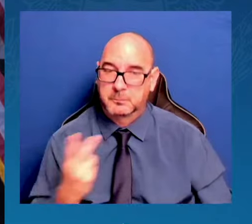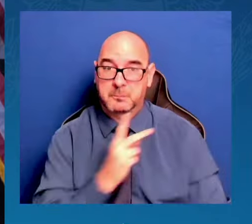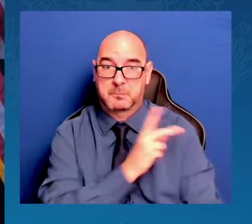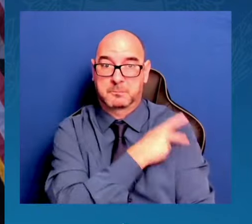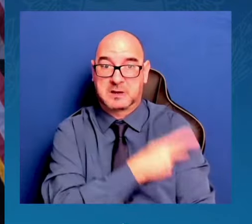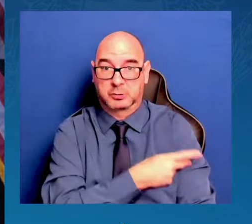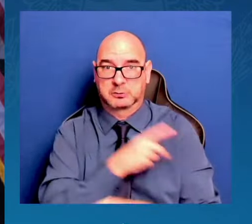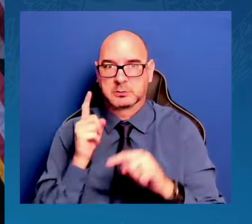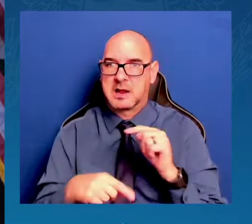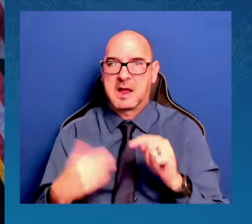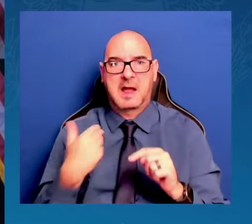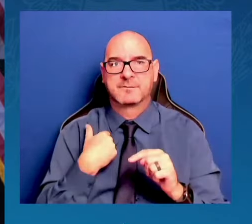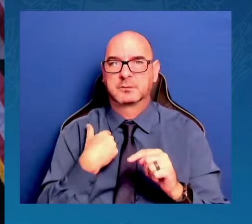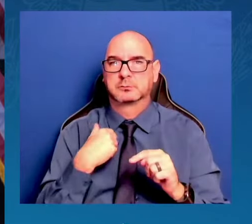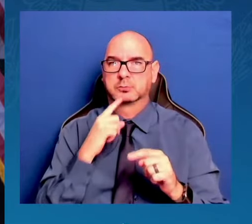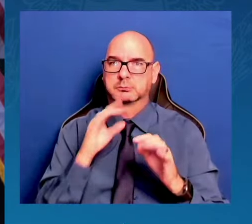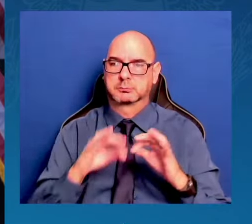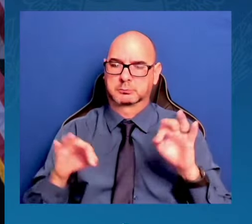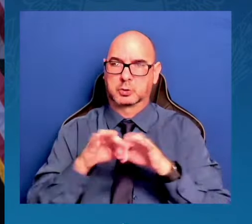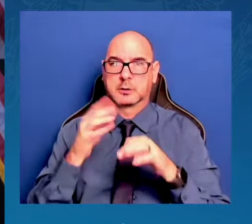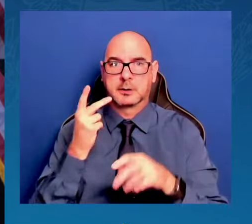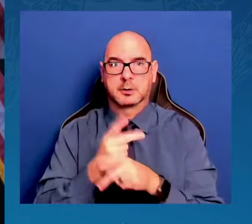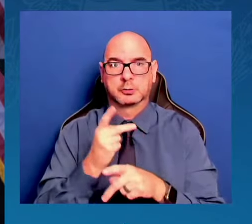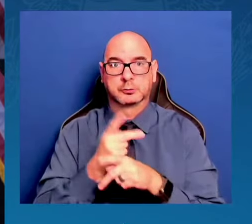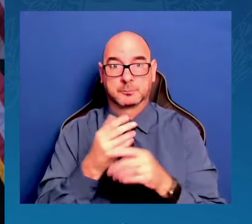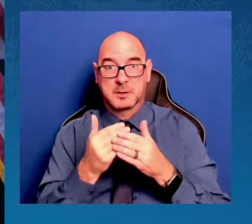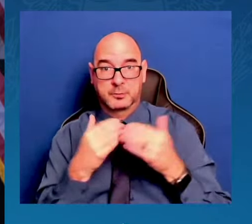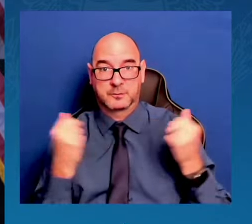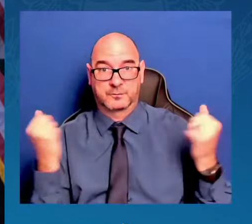that they will be punished simply for seeking care.